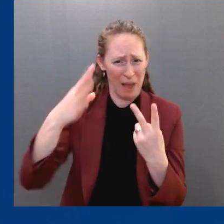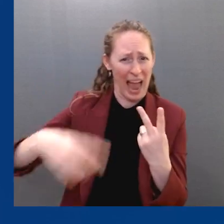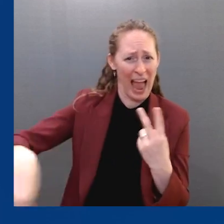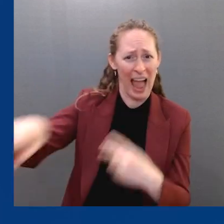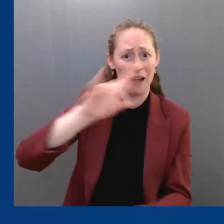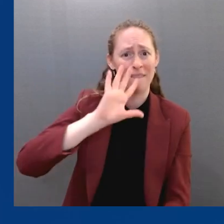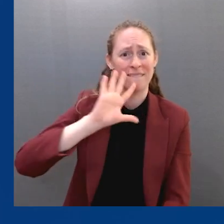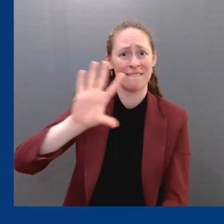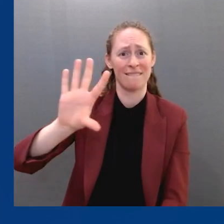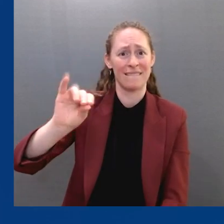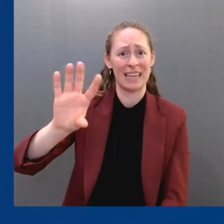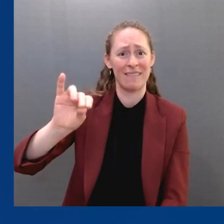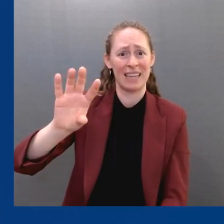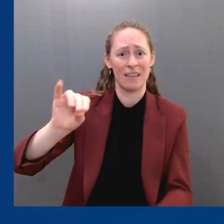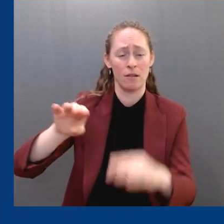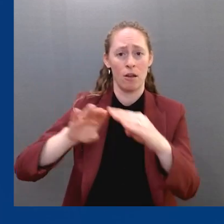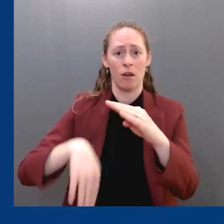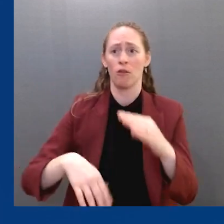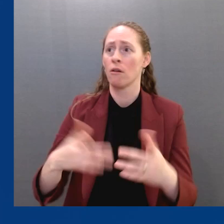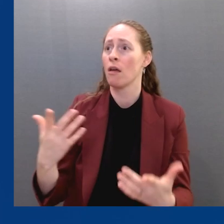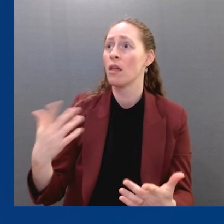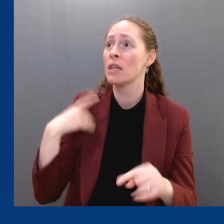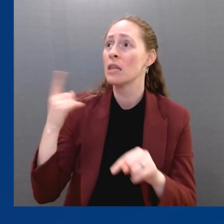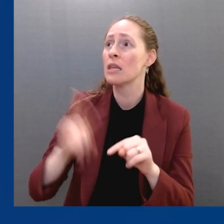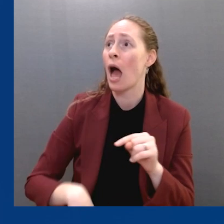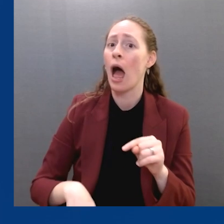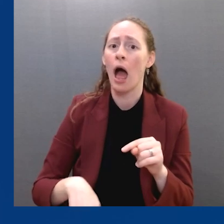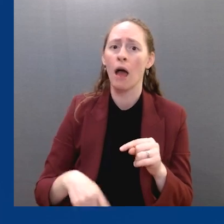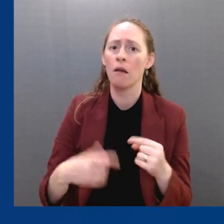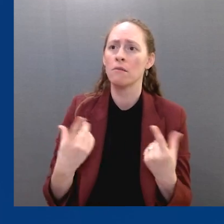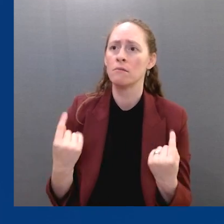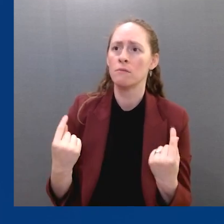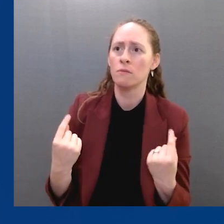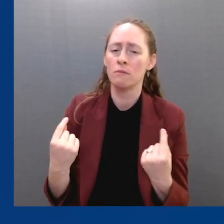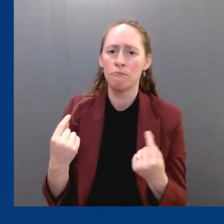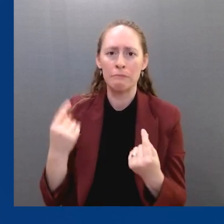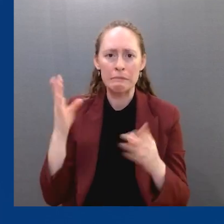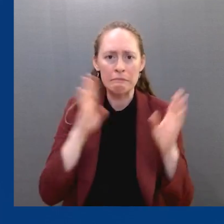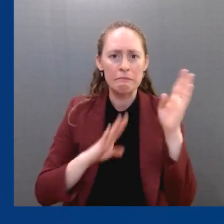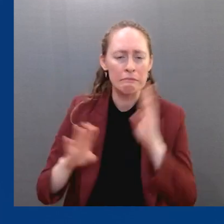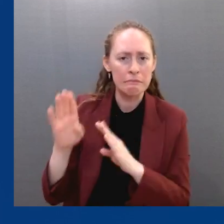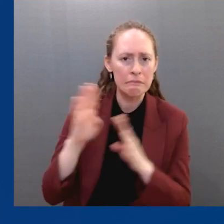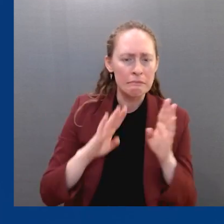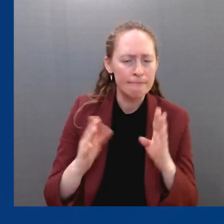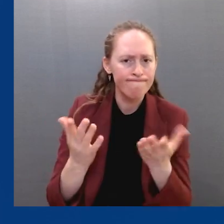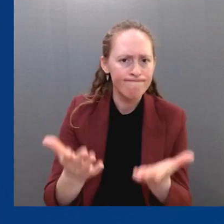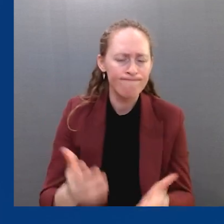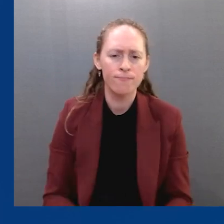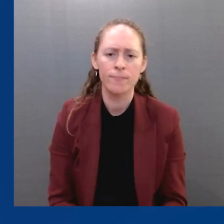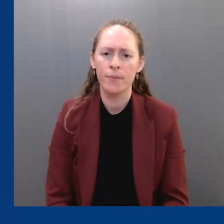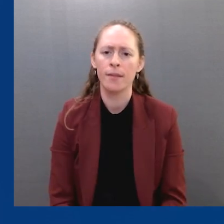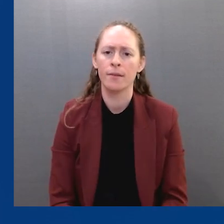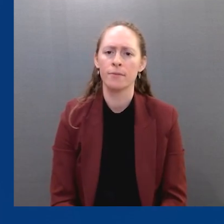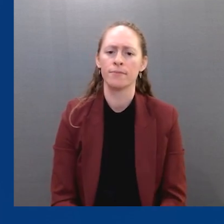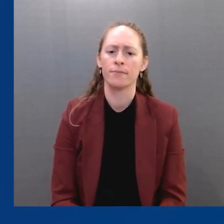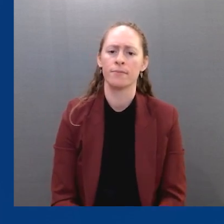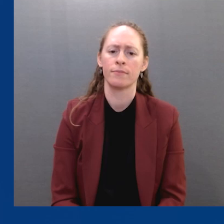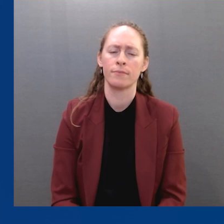maybe think about that issue of the four month gap and then what recommend people under 50 and then we'll go to Tony after that.